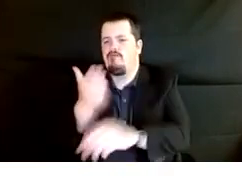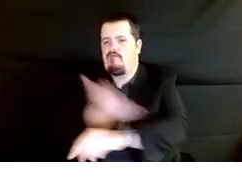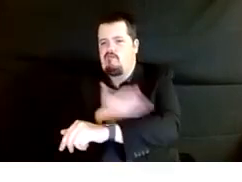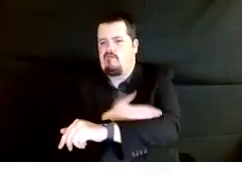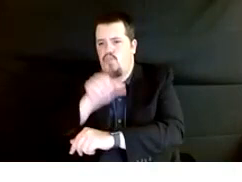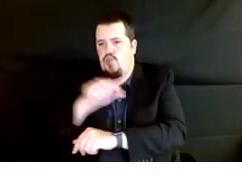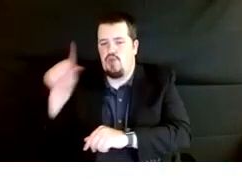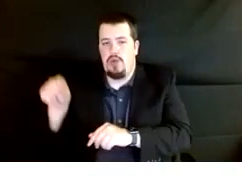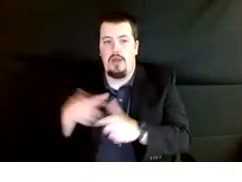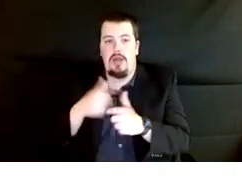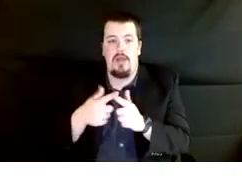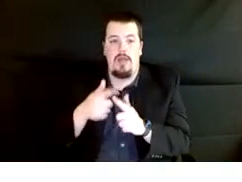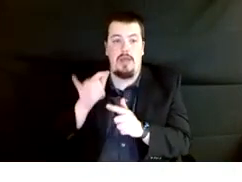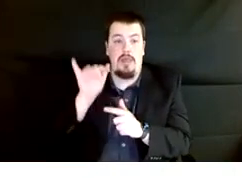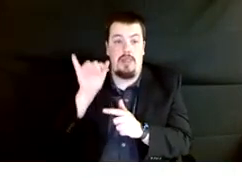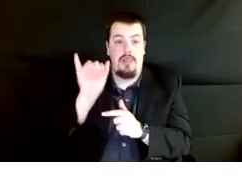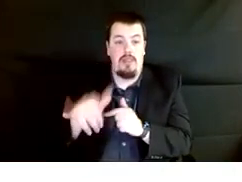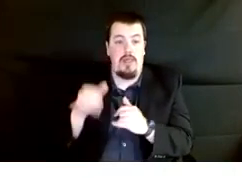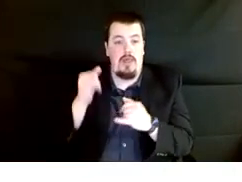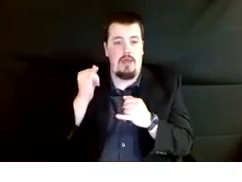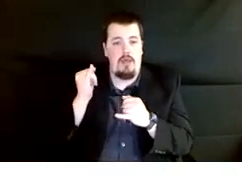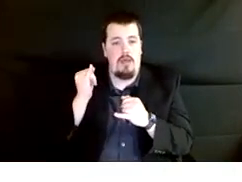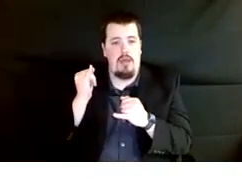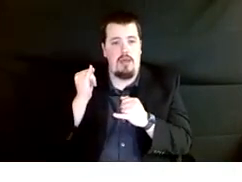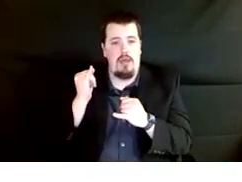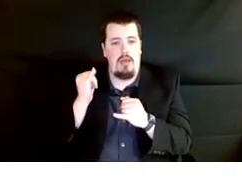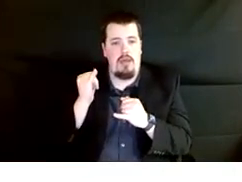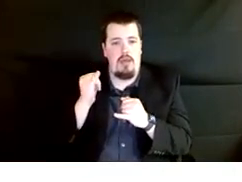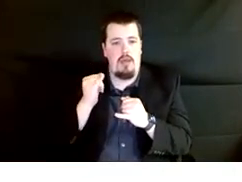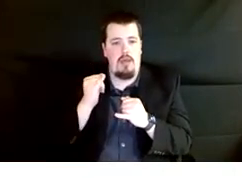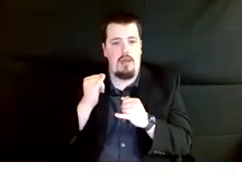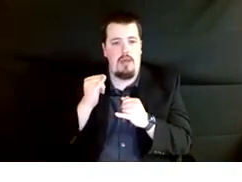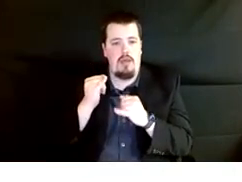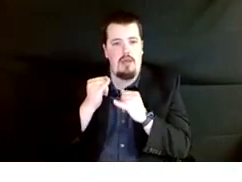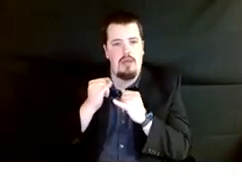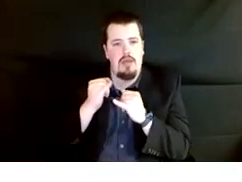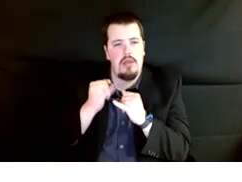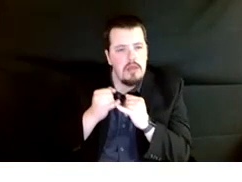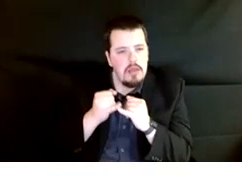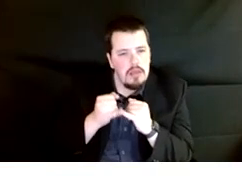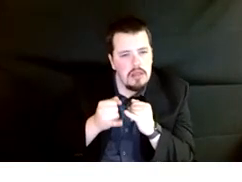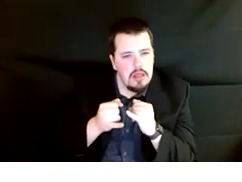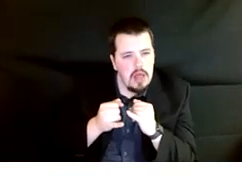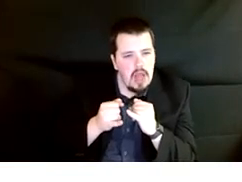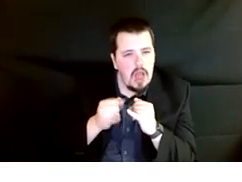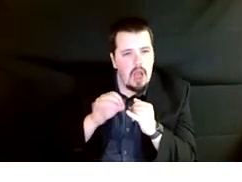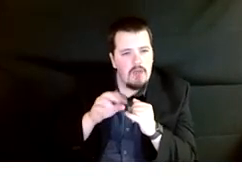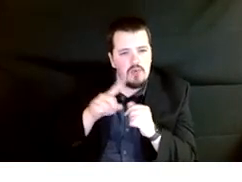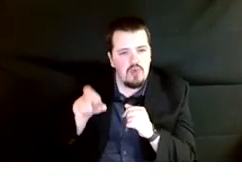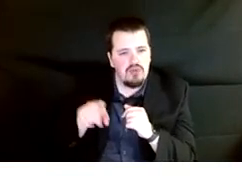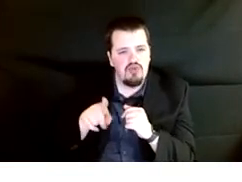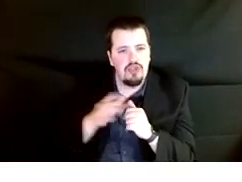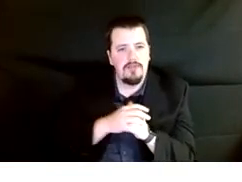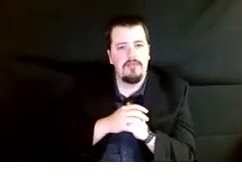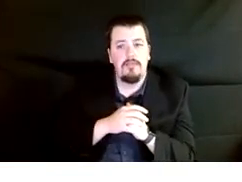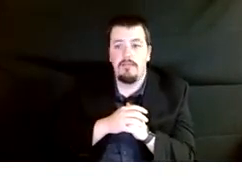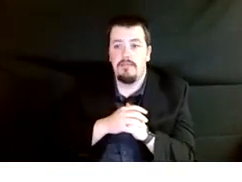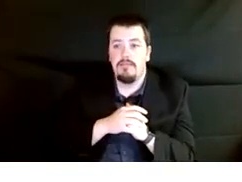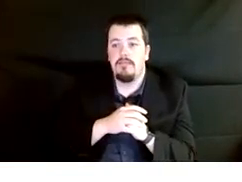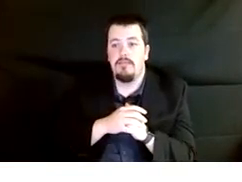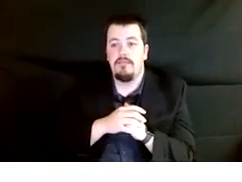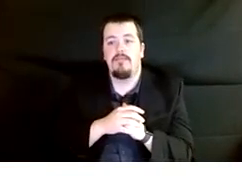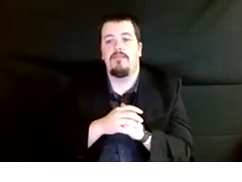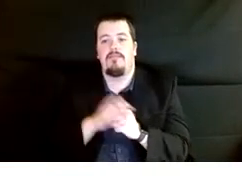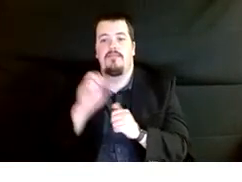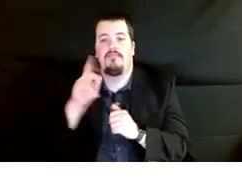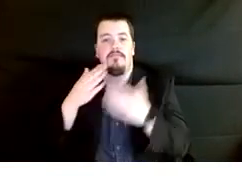point that is the um end of the questions ....okay thank you very much Carol for monitoring that um